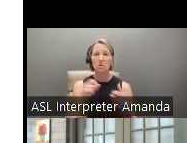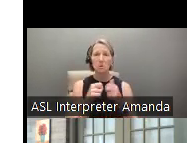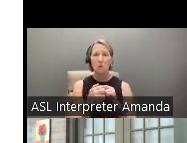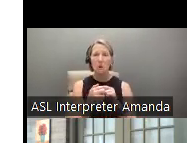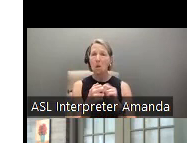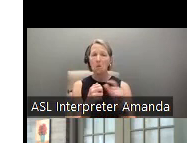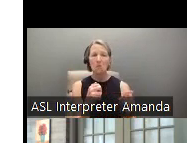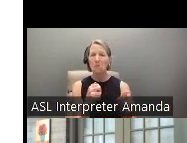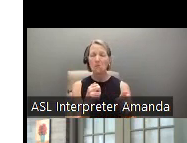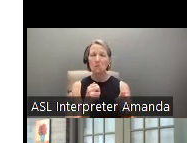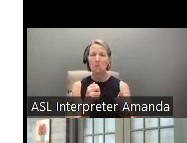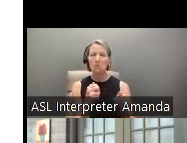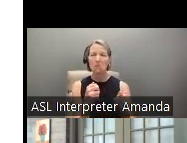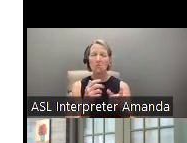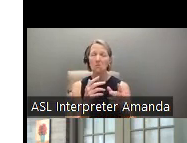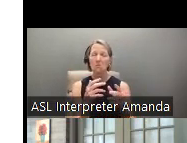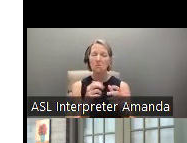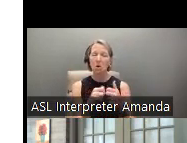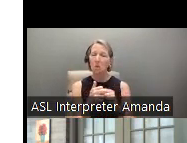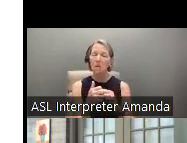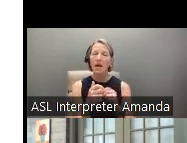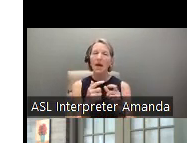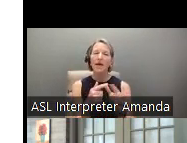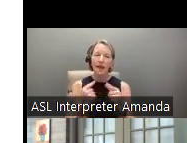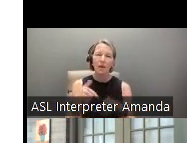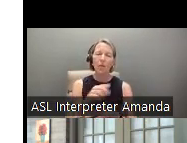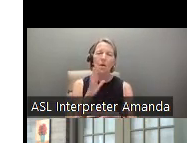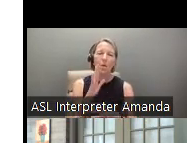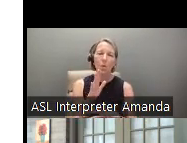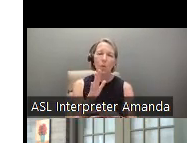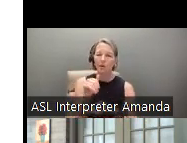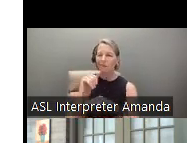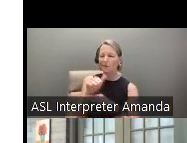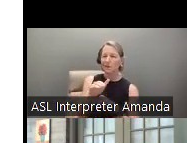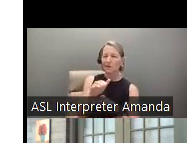um that a payee main have and so what we'll do is we'll submit what we call a final report to